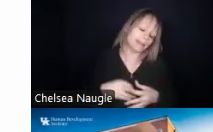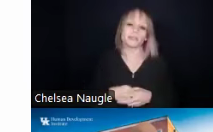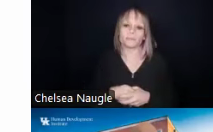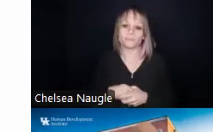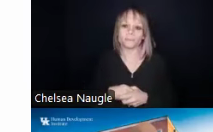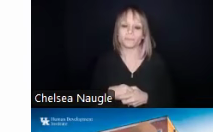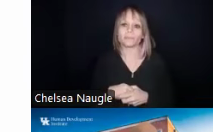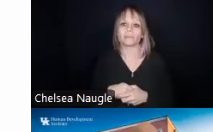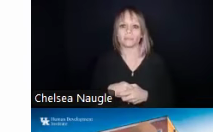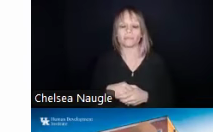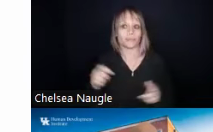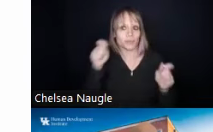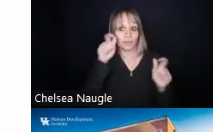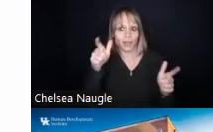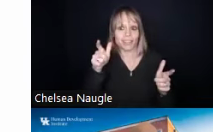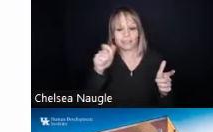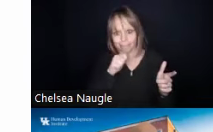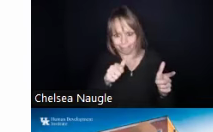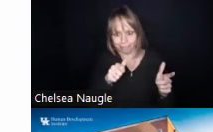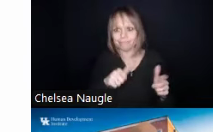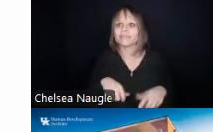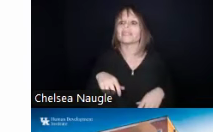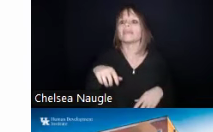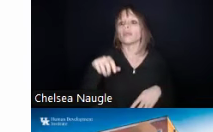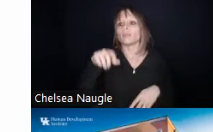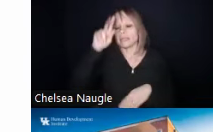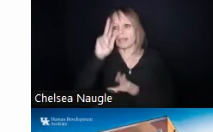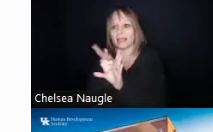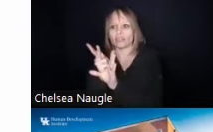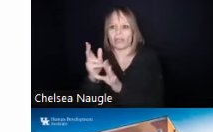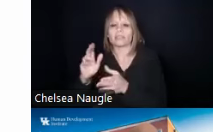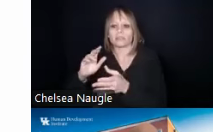surprisingly, psychiatric support was associated with the prescribing of medications and 13 of the kids in the